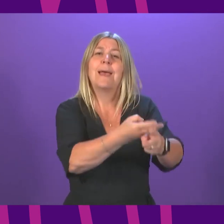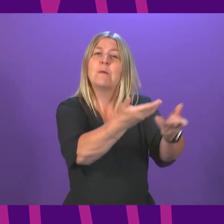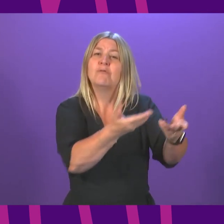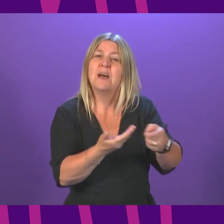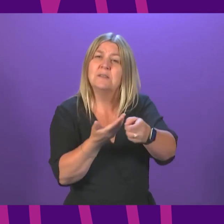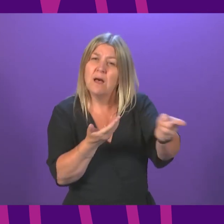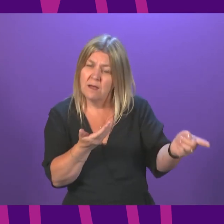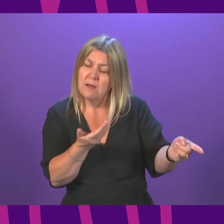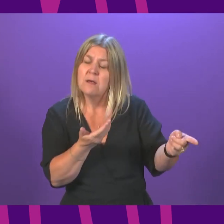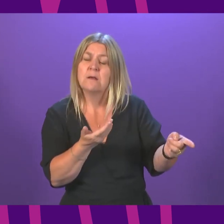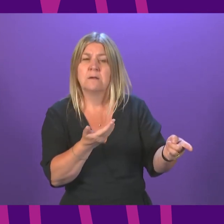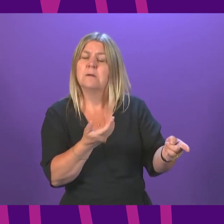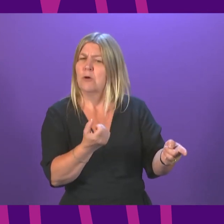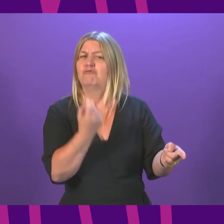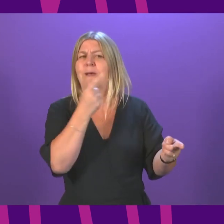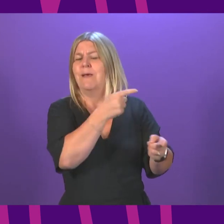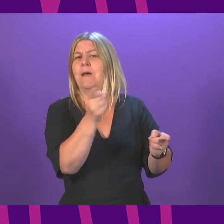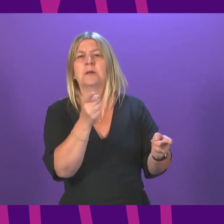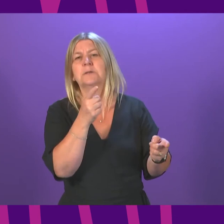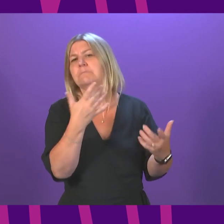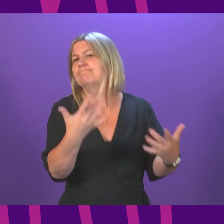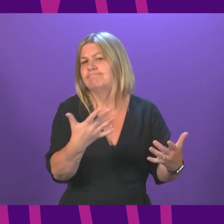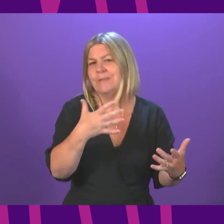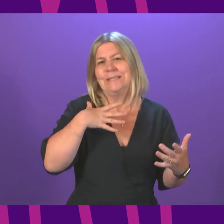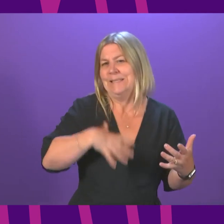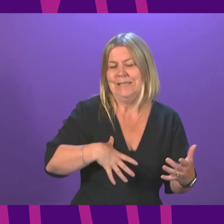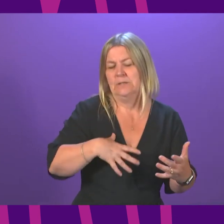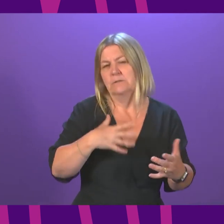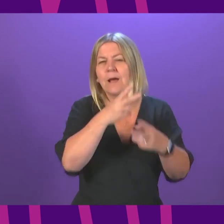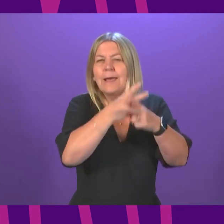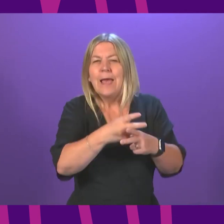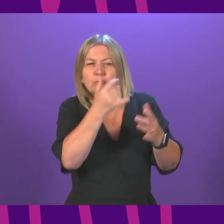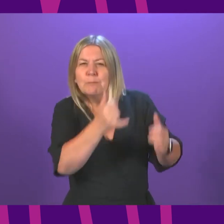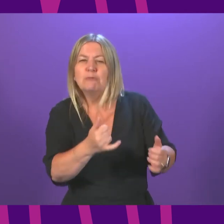rights that the bill affords tenants. We want to continue those protections, which should